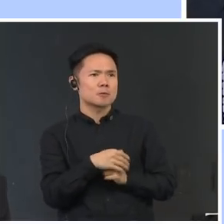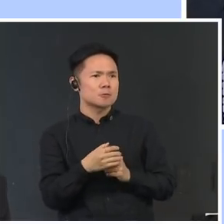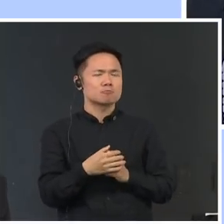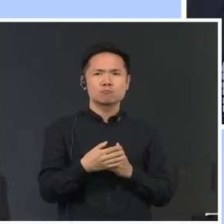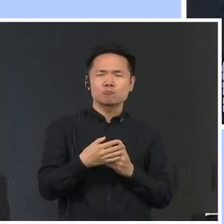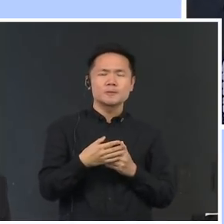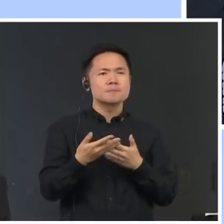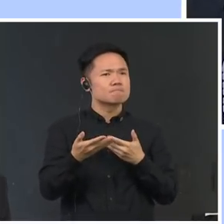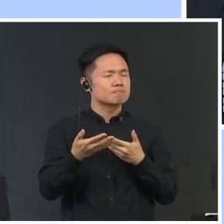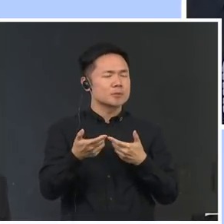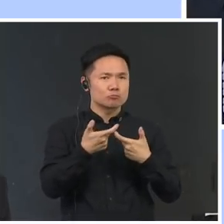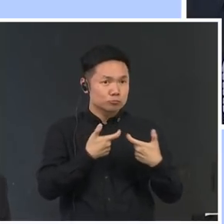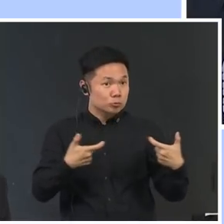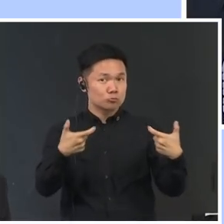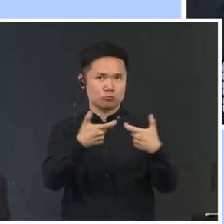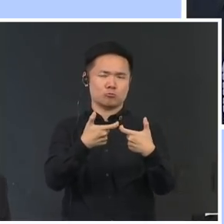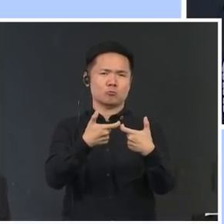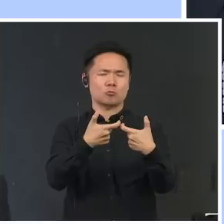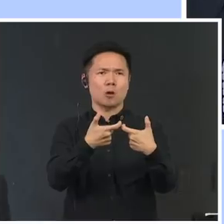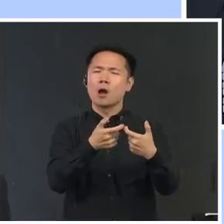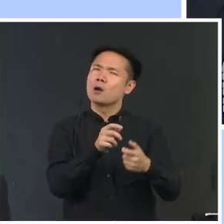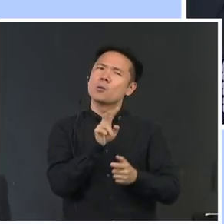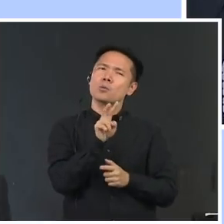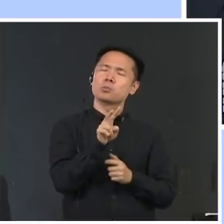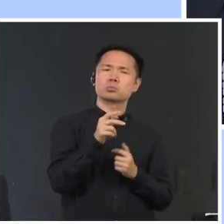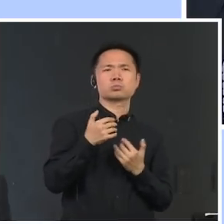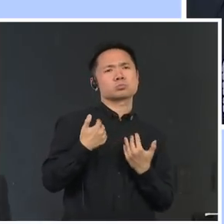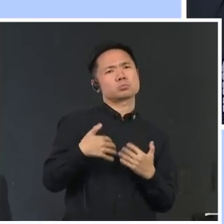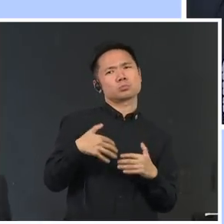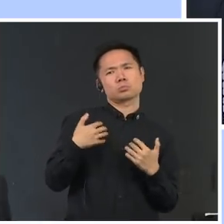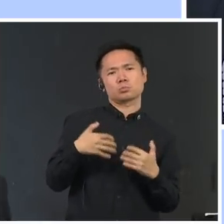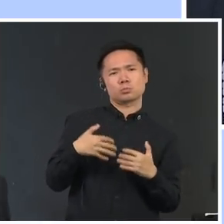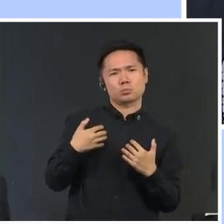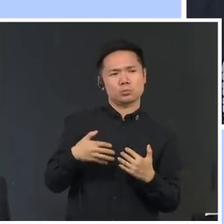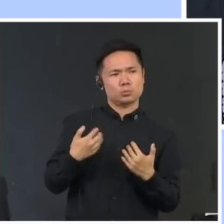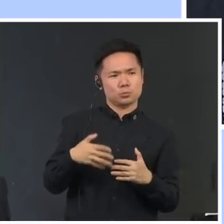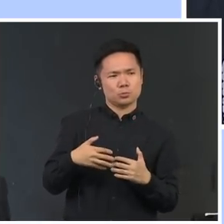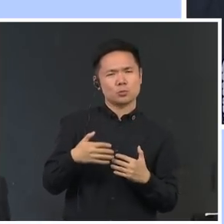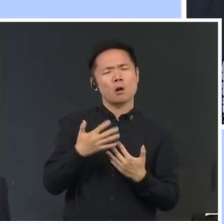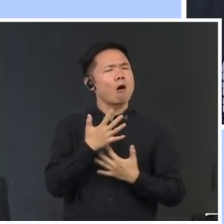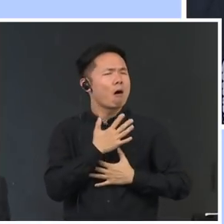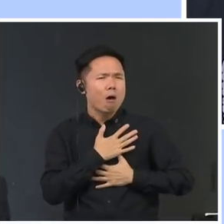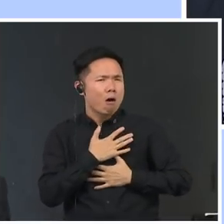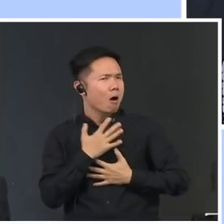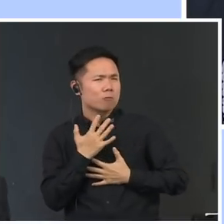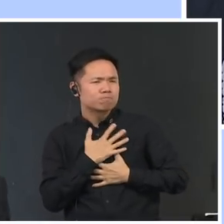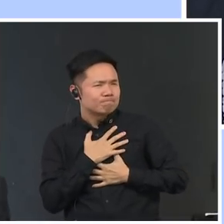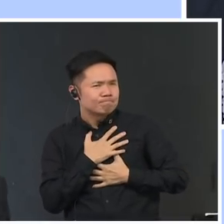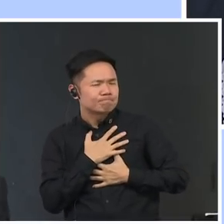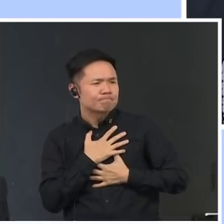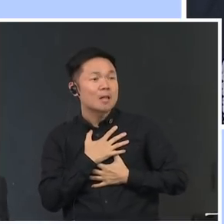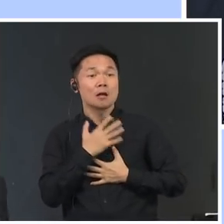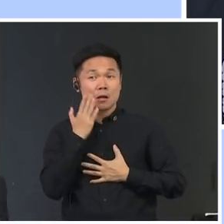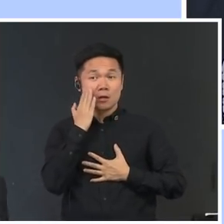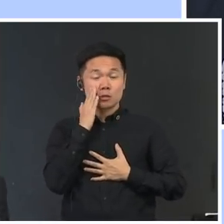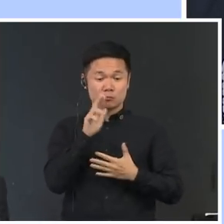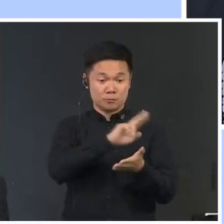So representing the federation of deaf, I attended this Assembly at the UN and I listened and observed and I looked